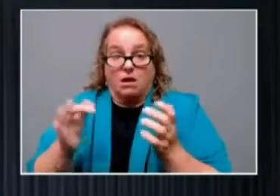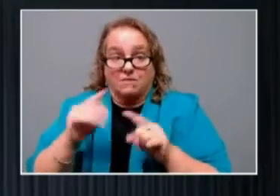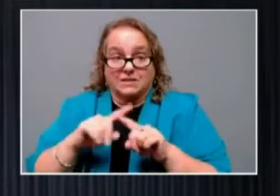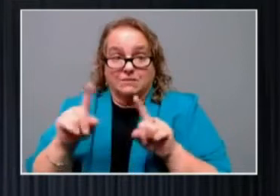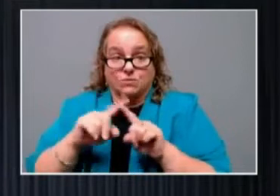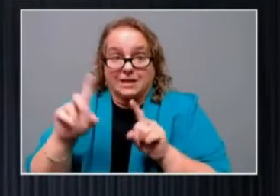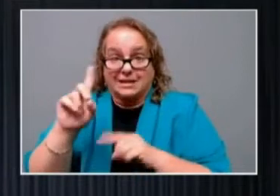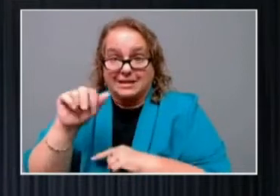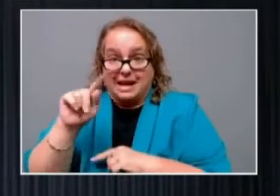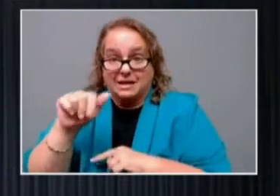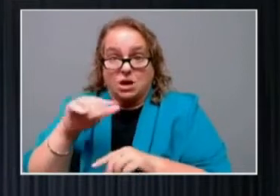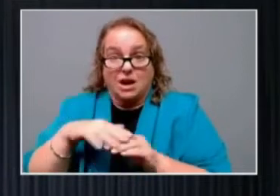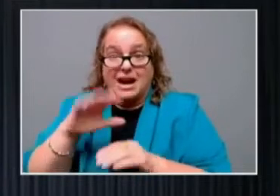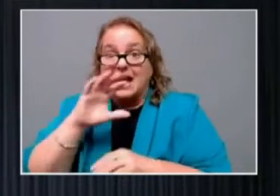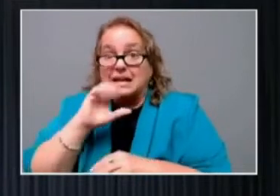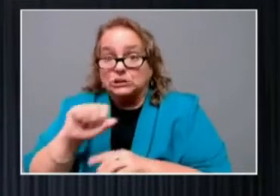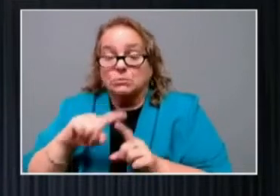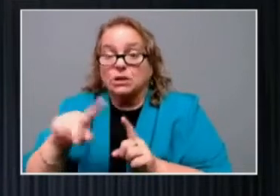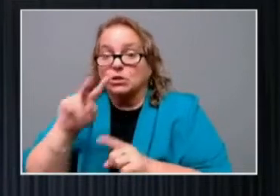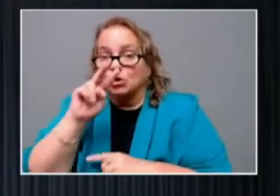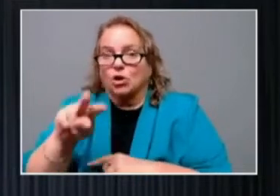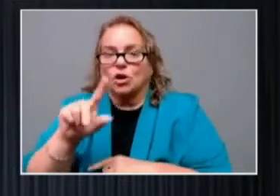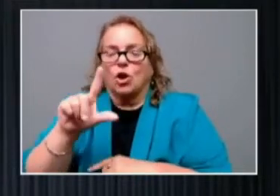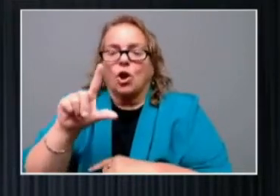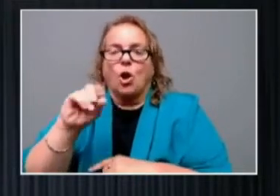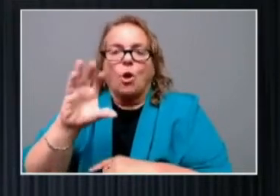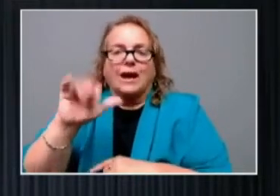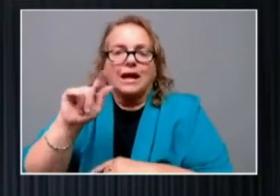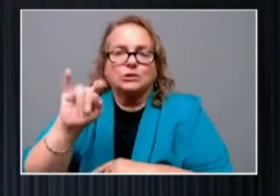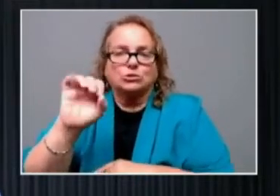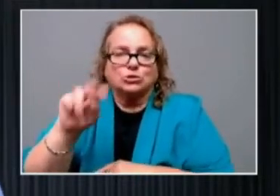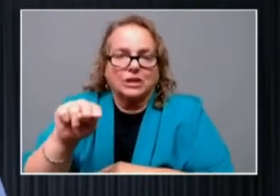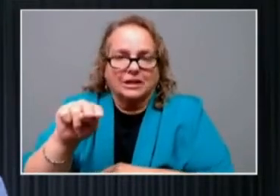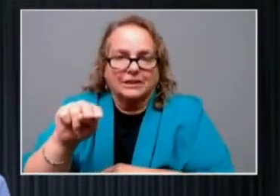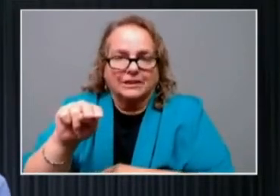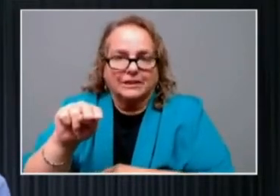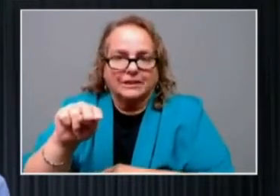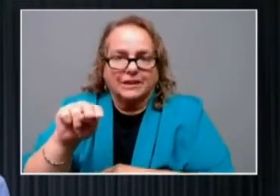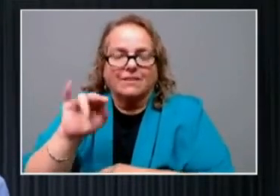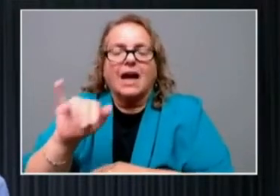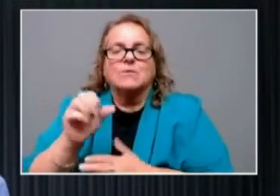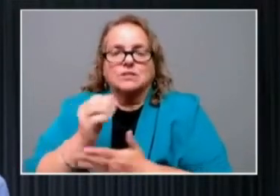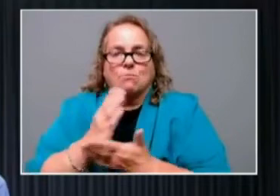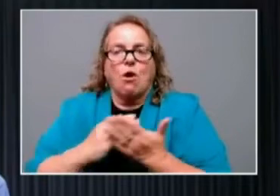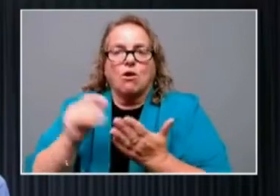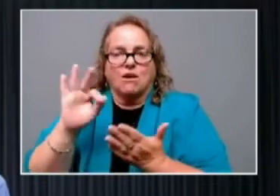job but also on location, which again were part of those 290,000. So counties